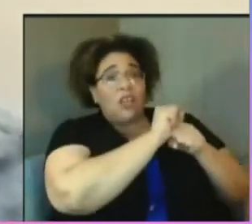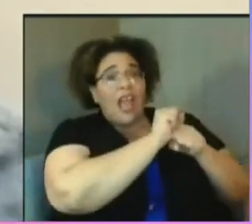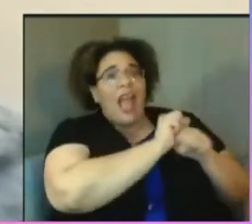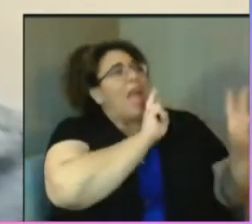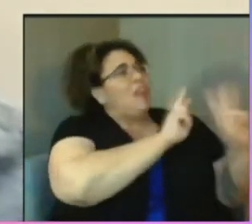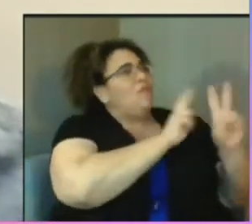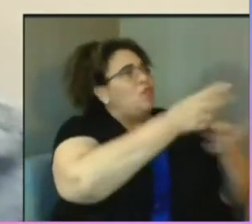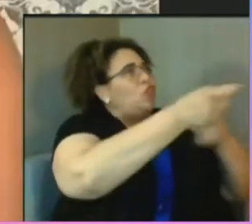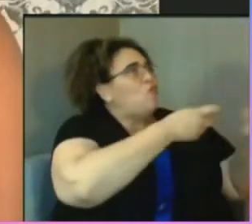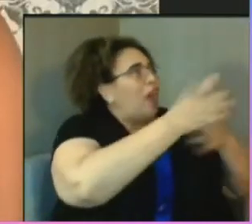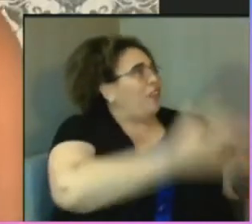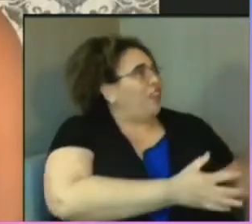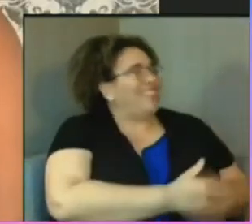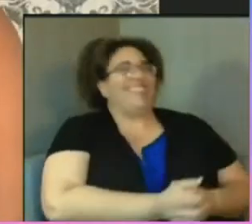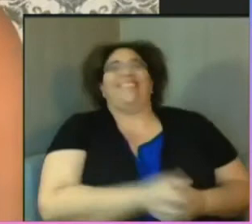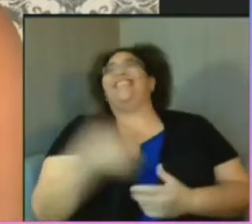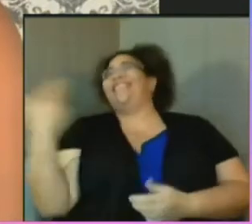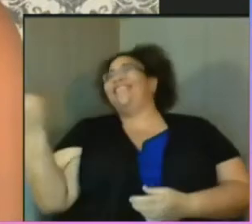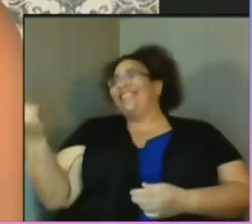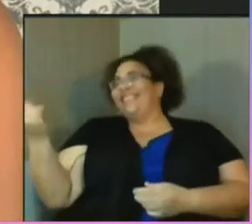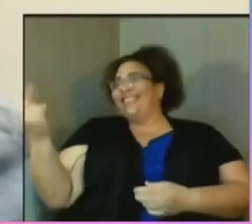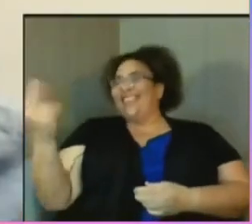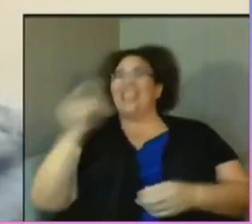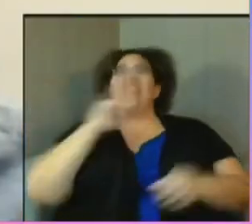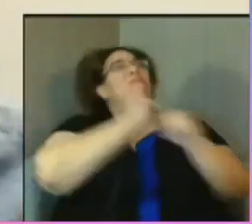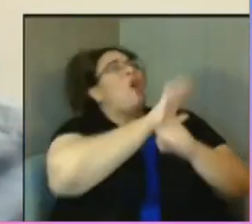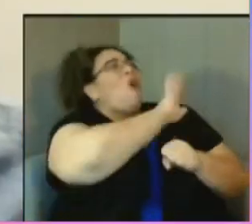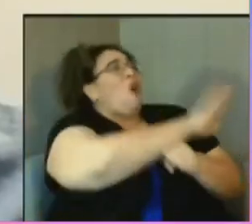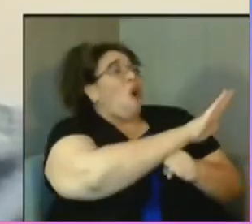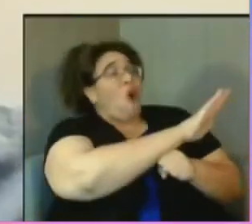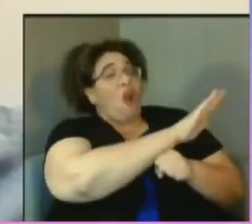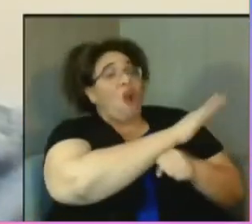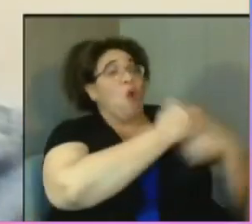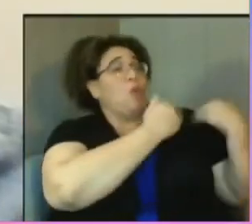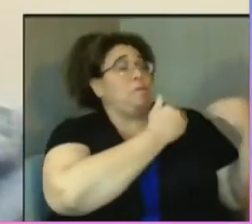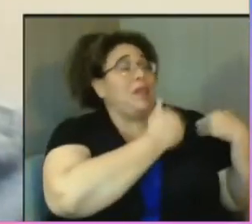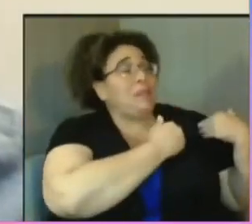was to comfort people in times of real deep grief.